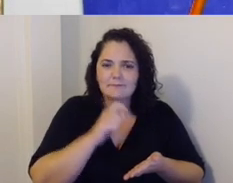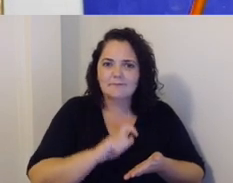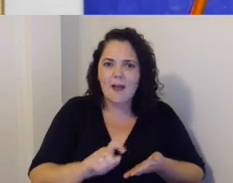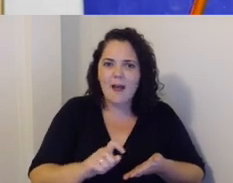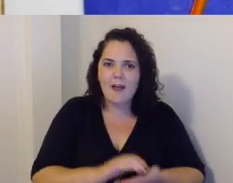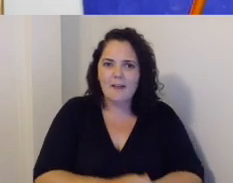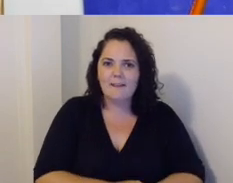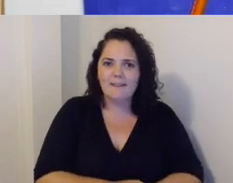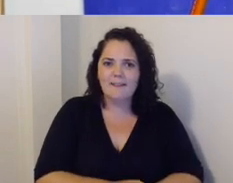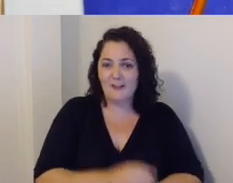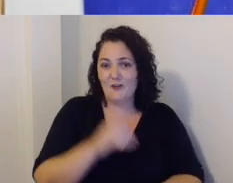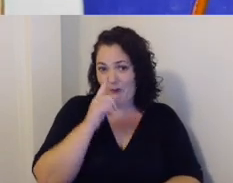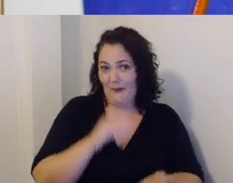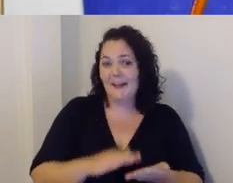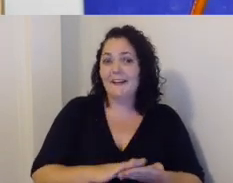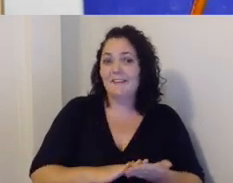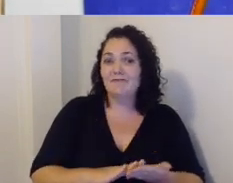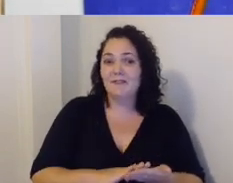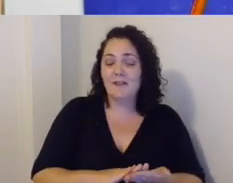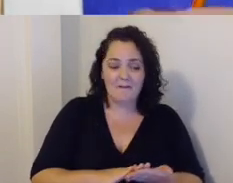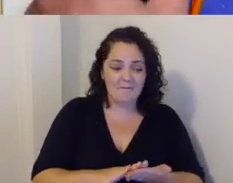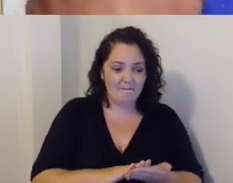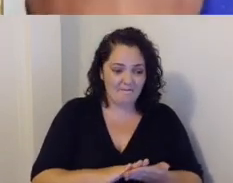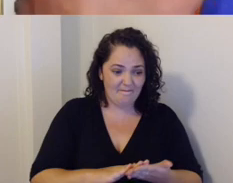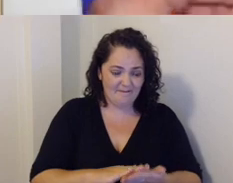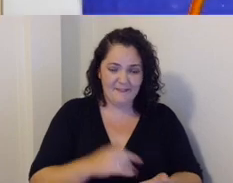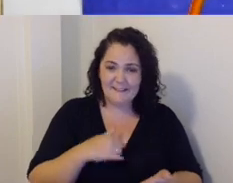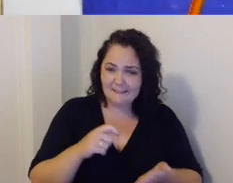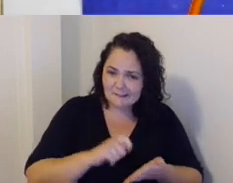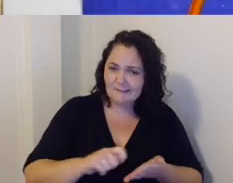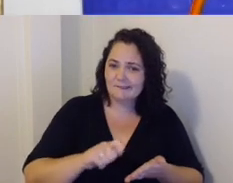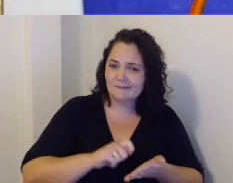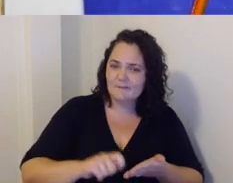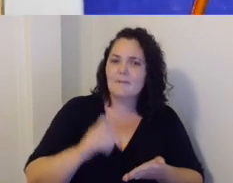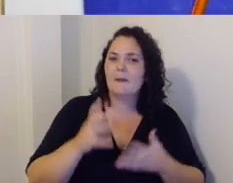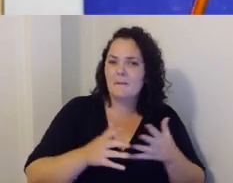and then I can rub back through and so when you're working with that um that clay it really is about